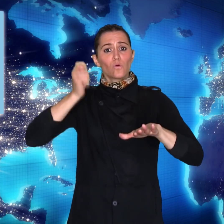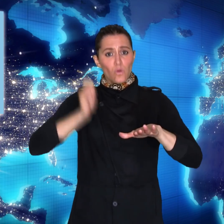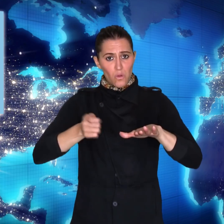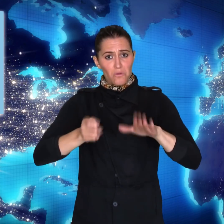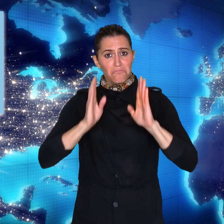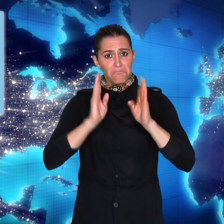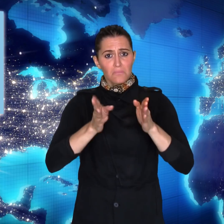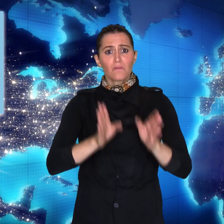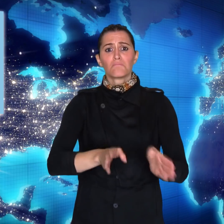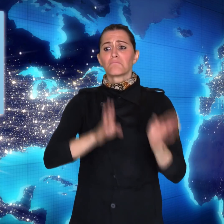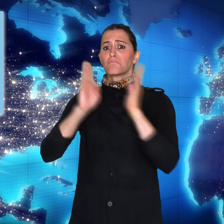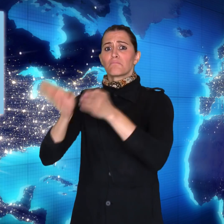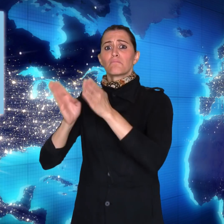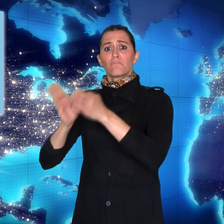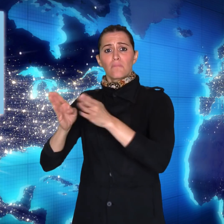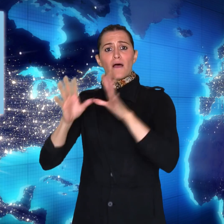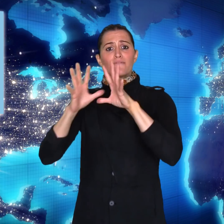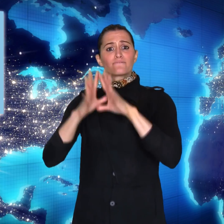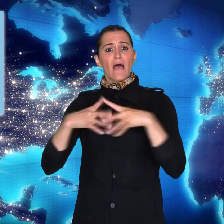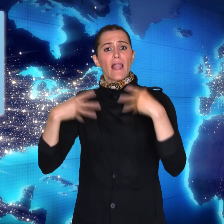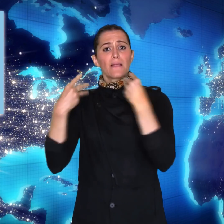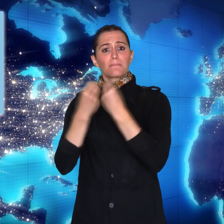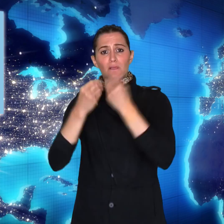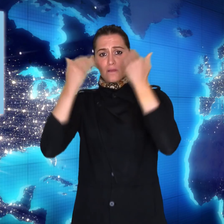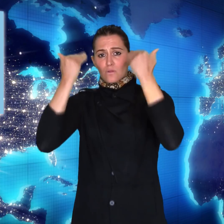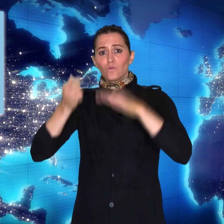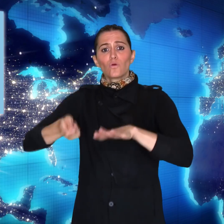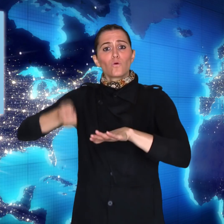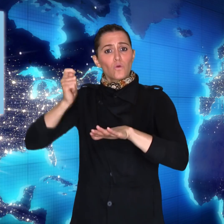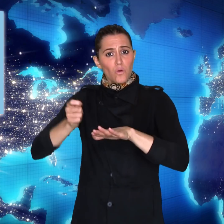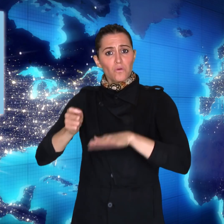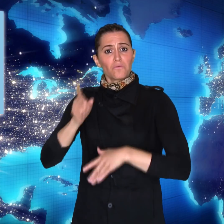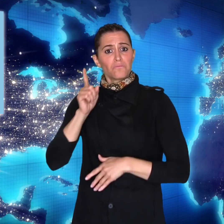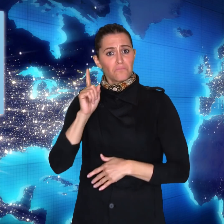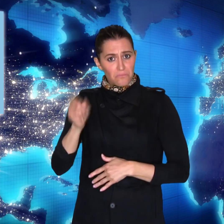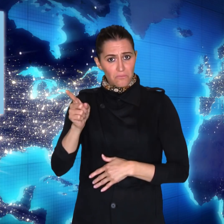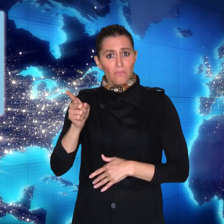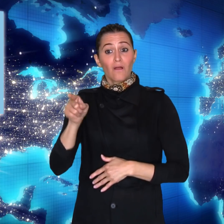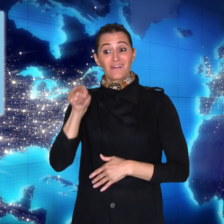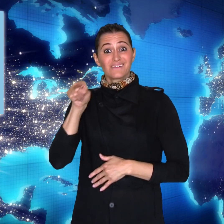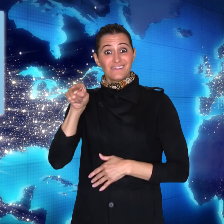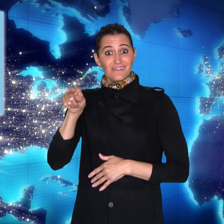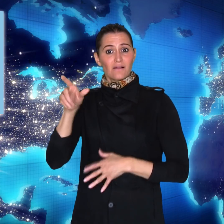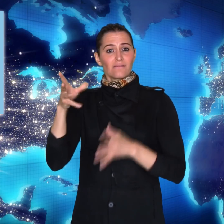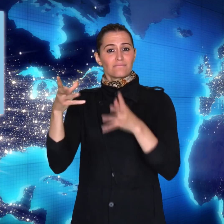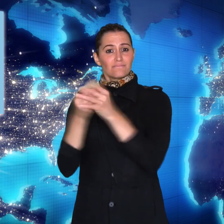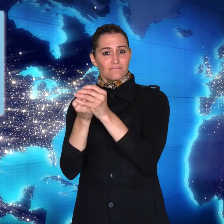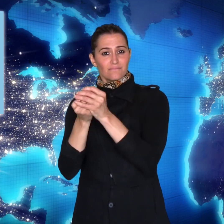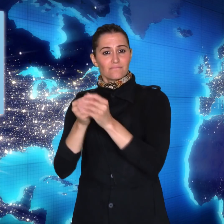and "Family Court with Judge Penny."